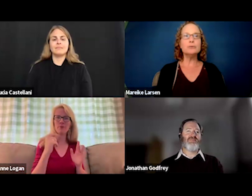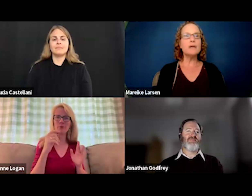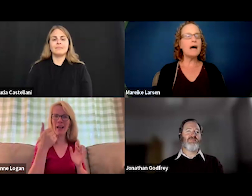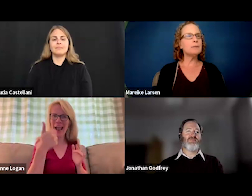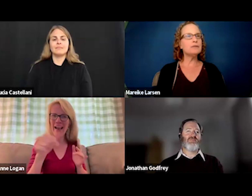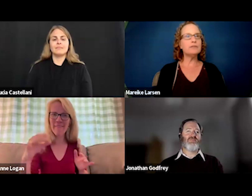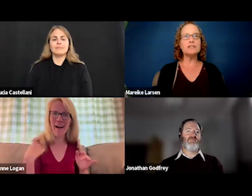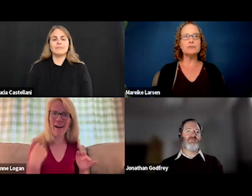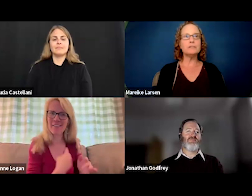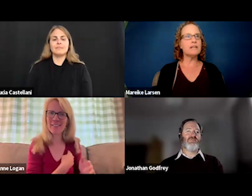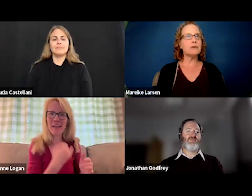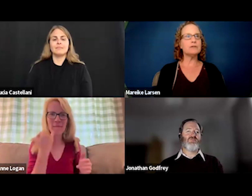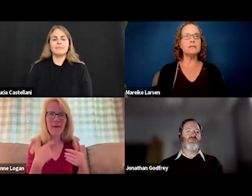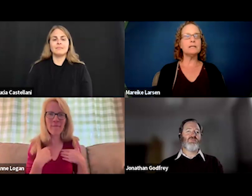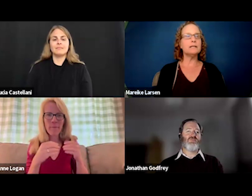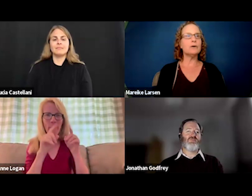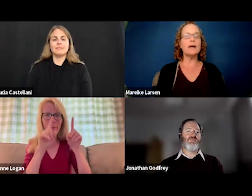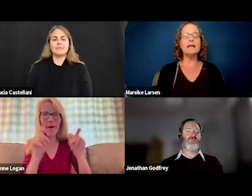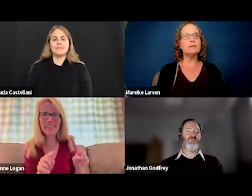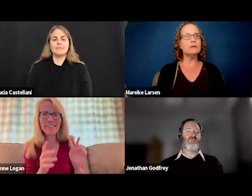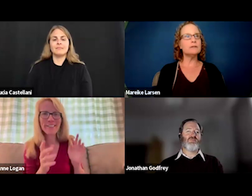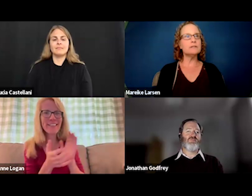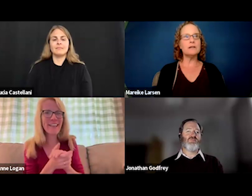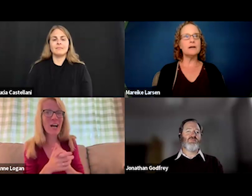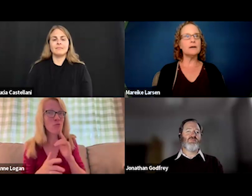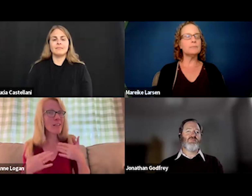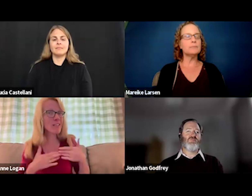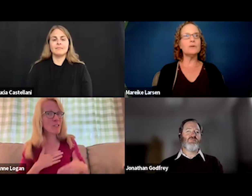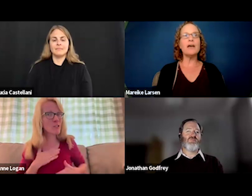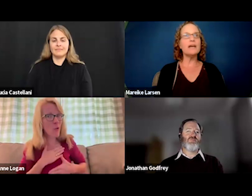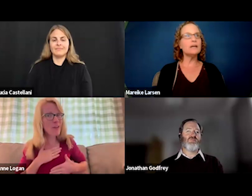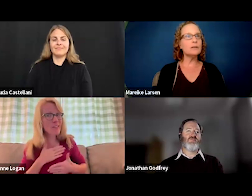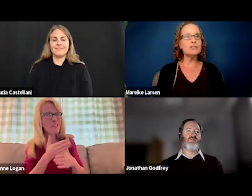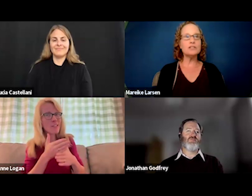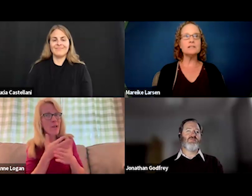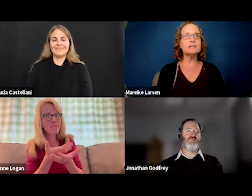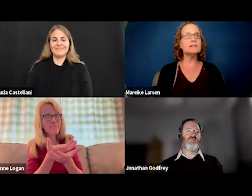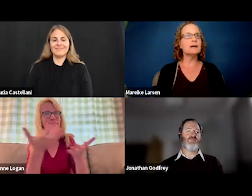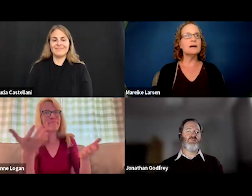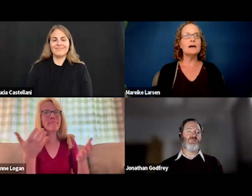Do not be afraid to reach out to me or any of us with any questions.